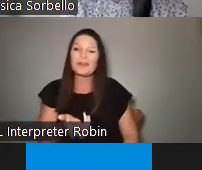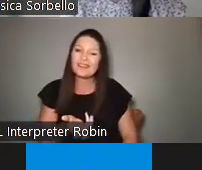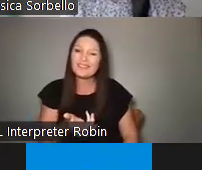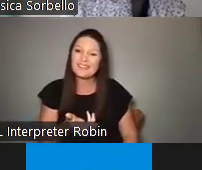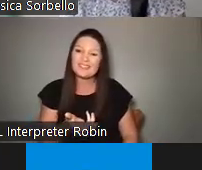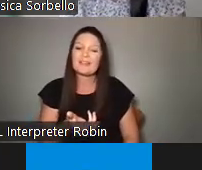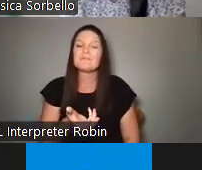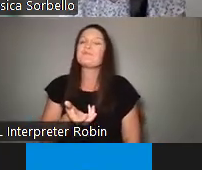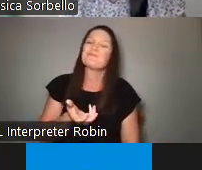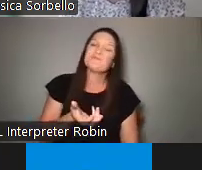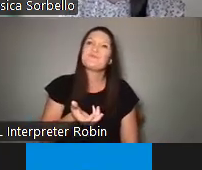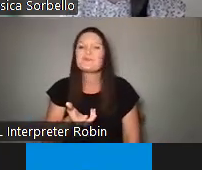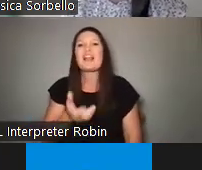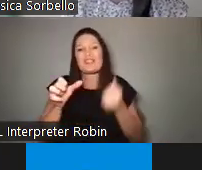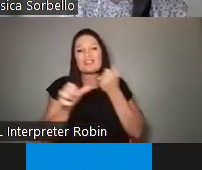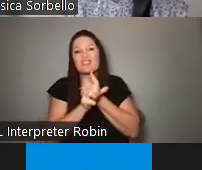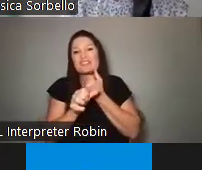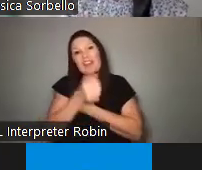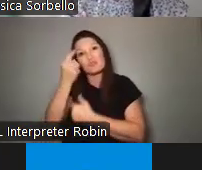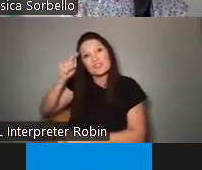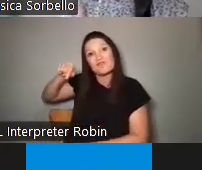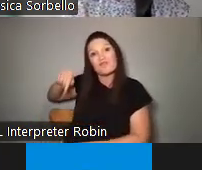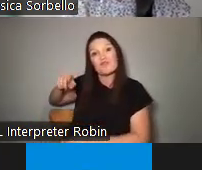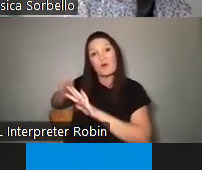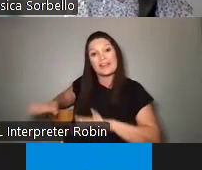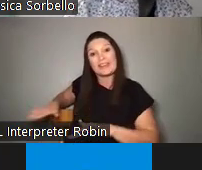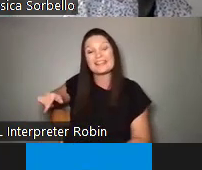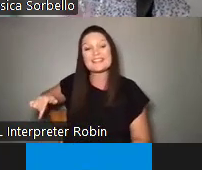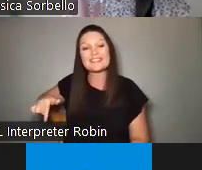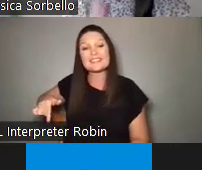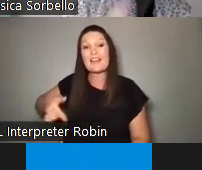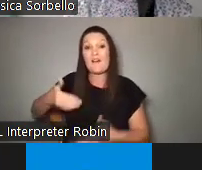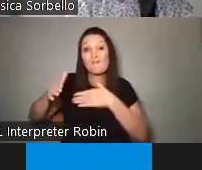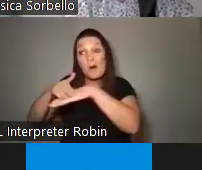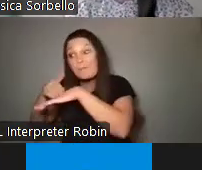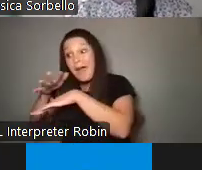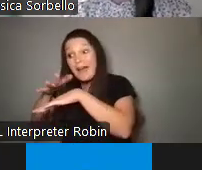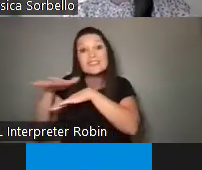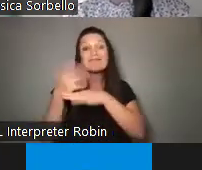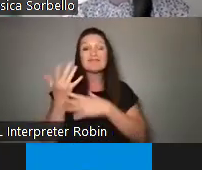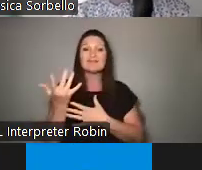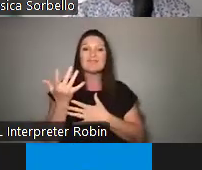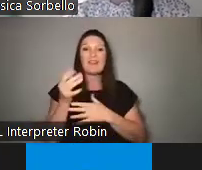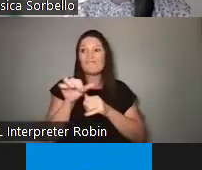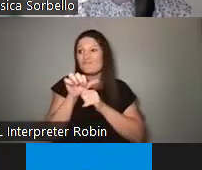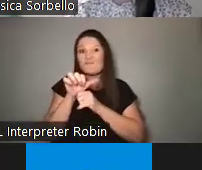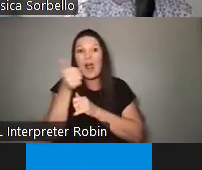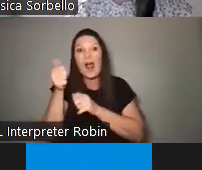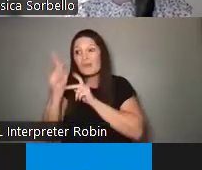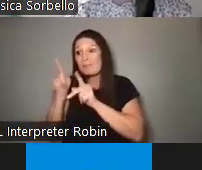does not need and is not supposed to be taking them.